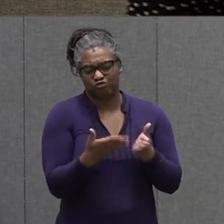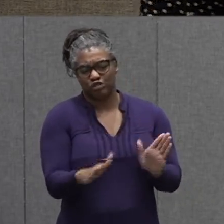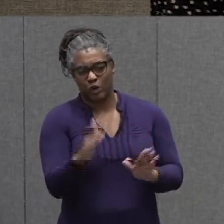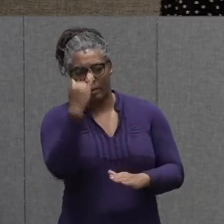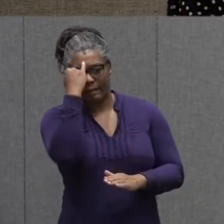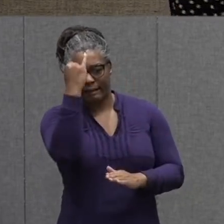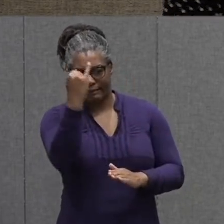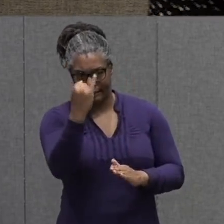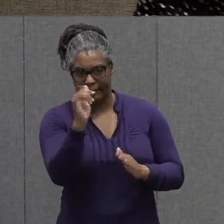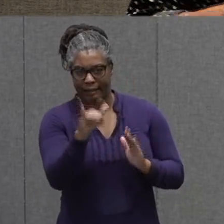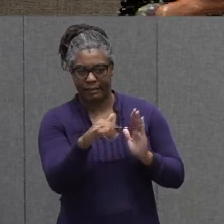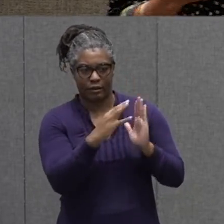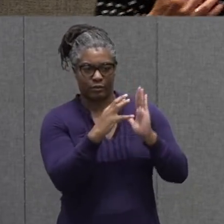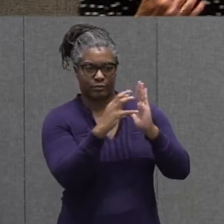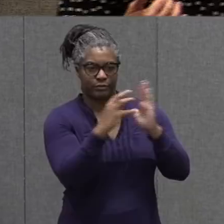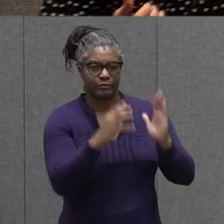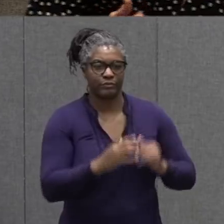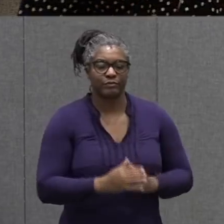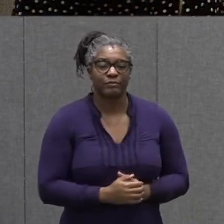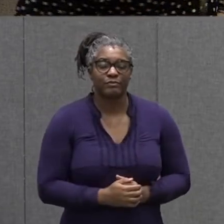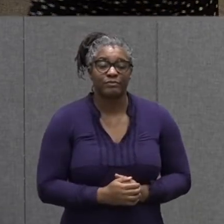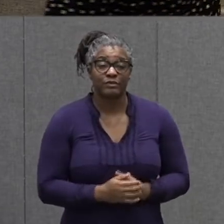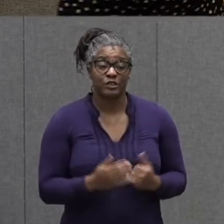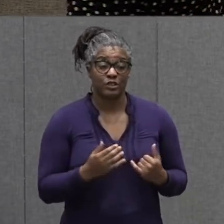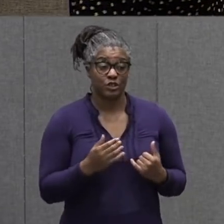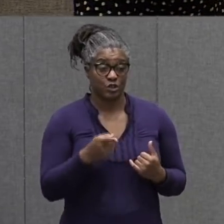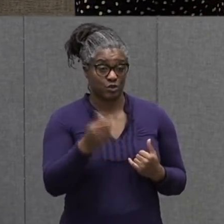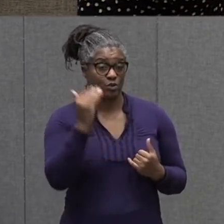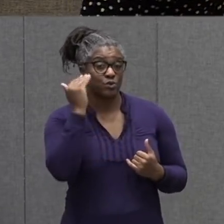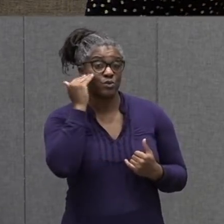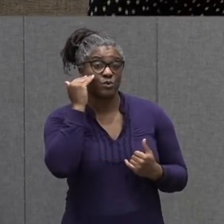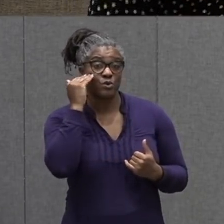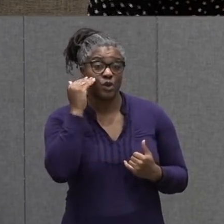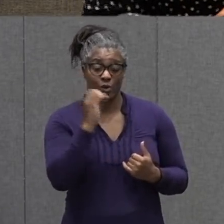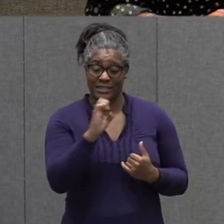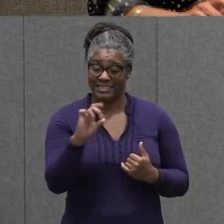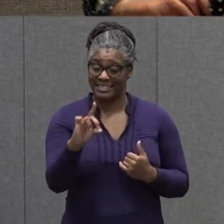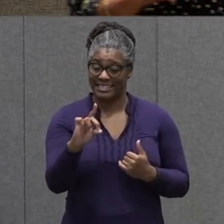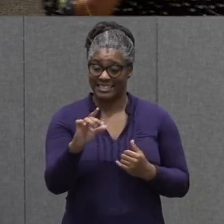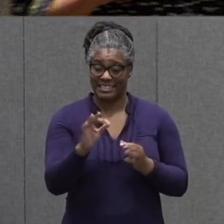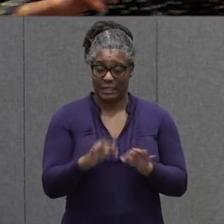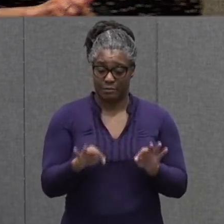are really important to our lives, right? All right.